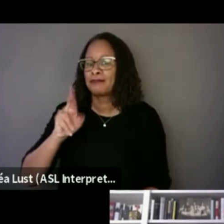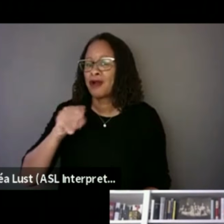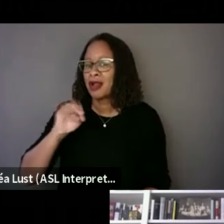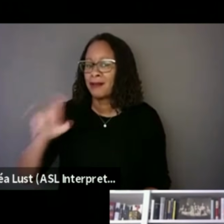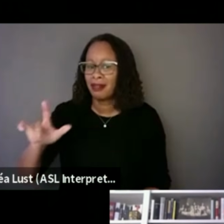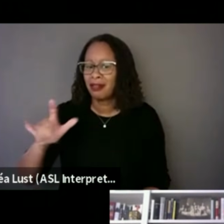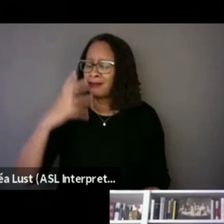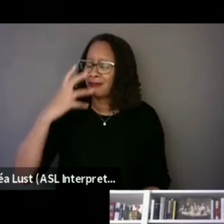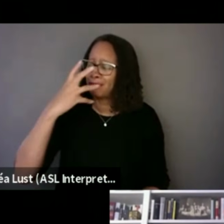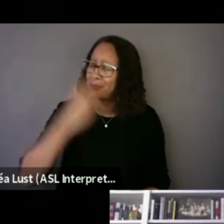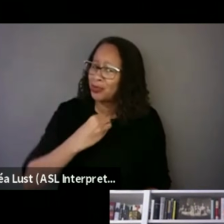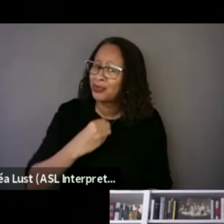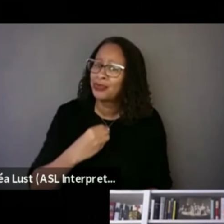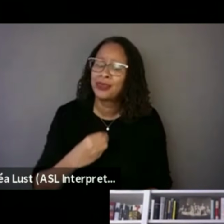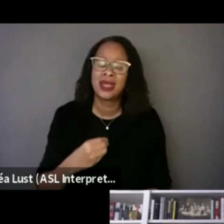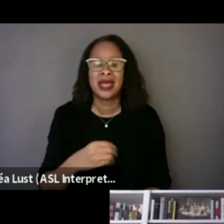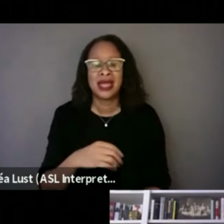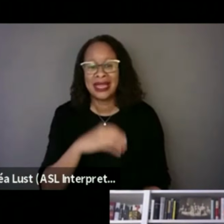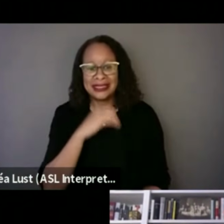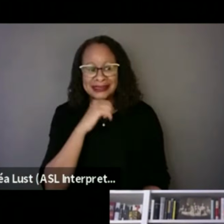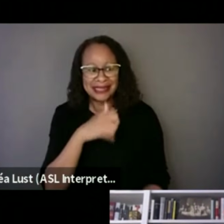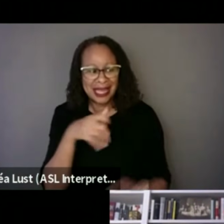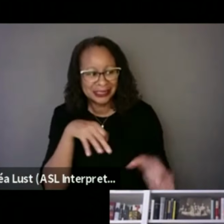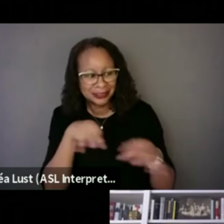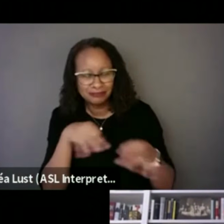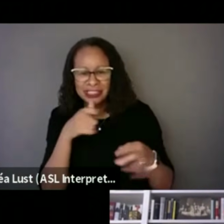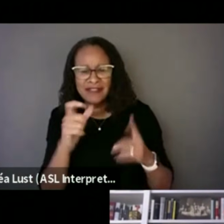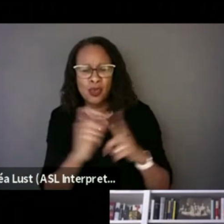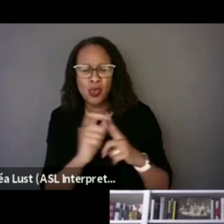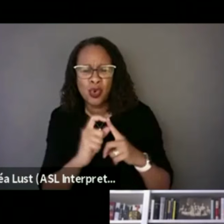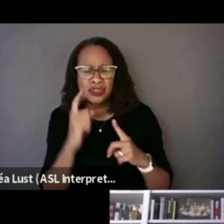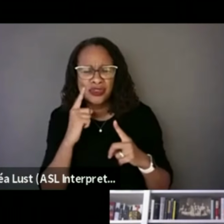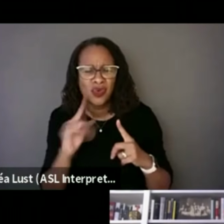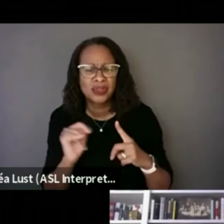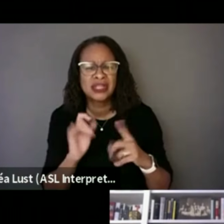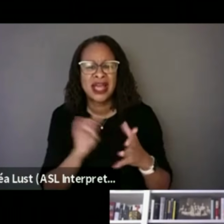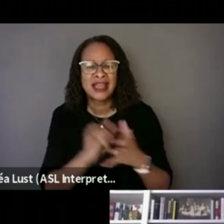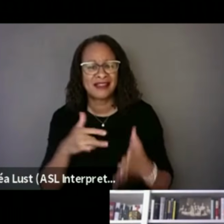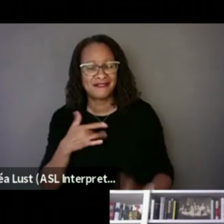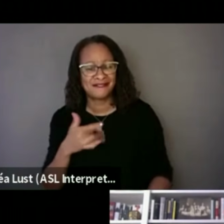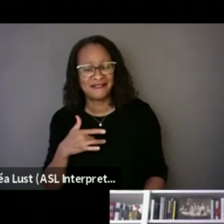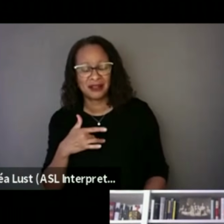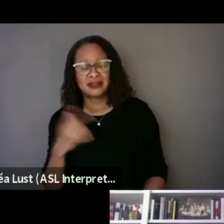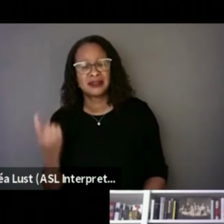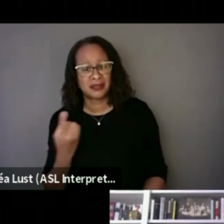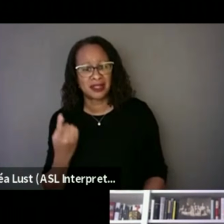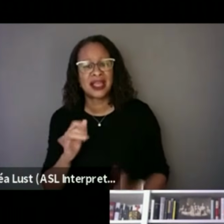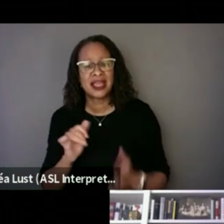and sort of not described, doesn't have words for, that this felt like something that cinema could do